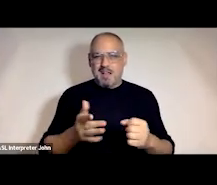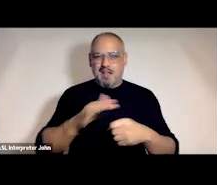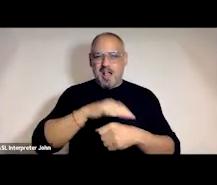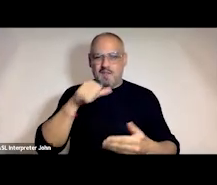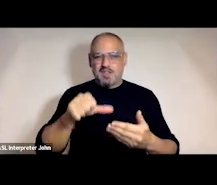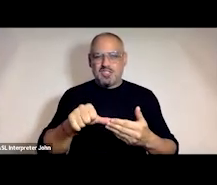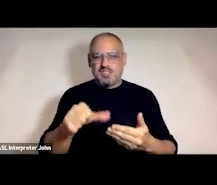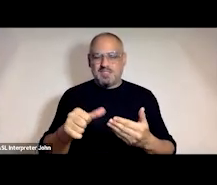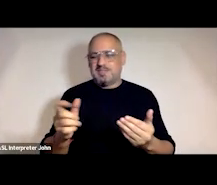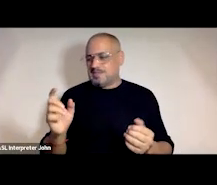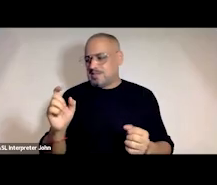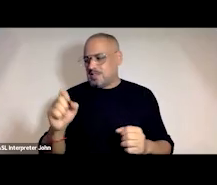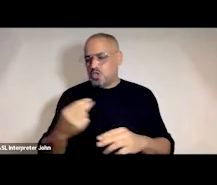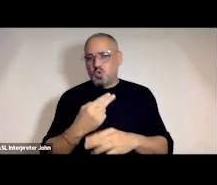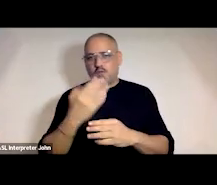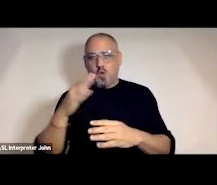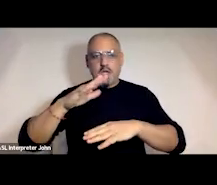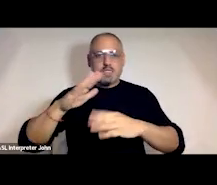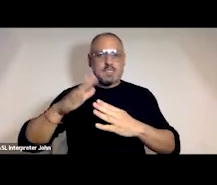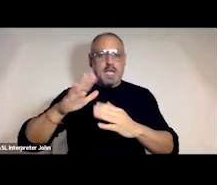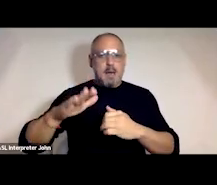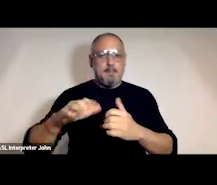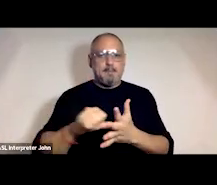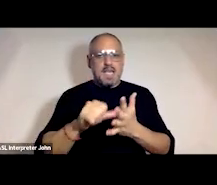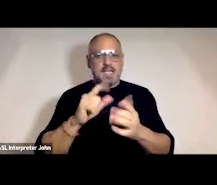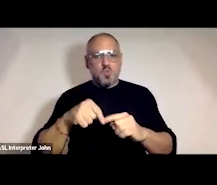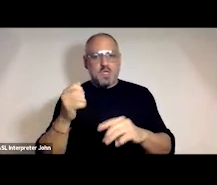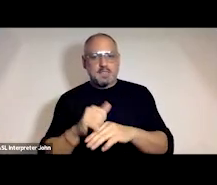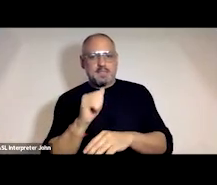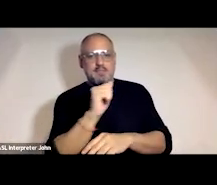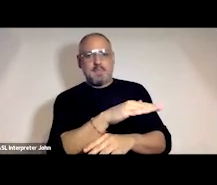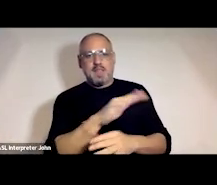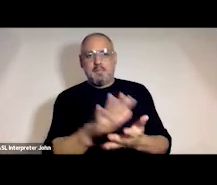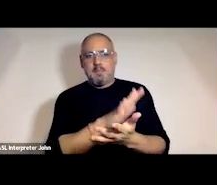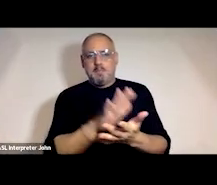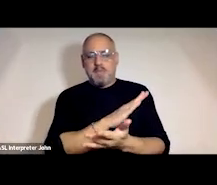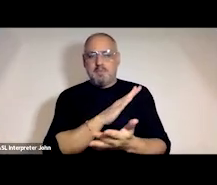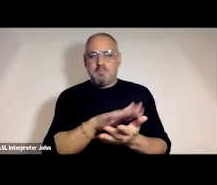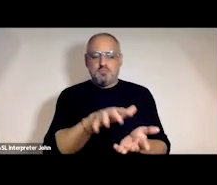that you'll use as the top page when you're going to submit the paper packet of the application